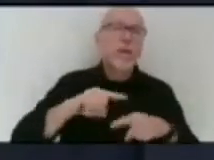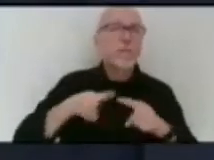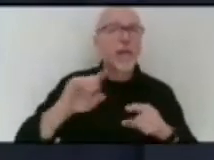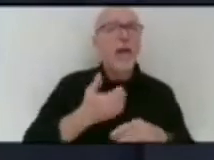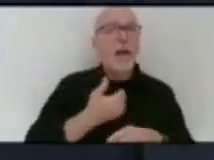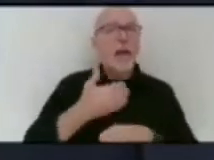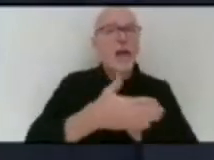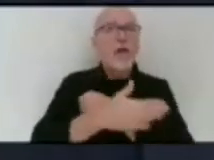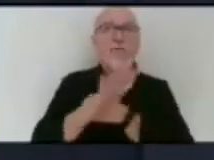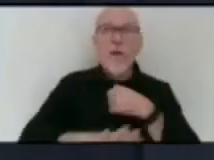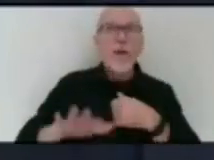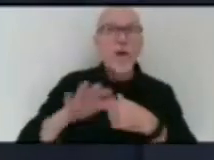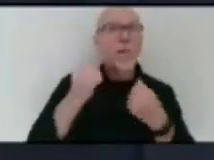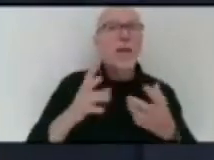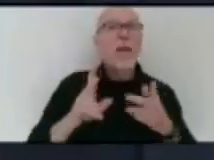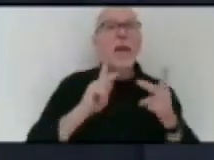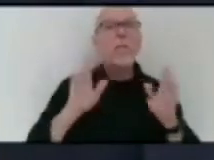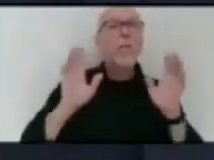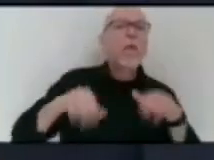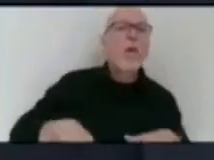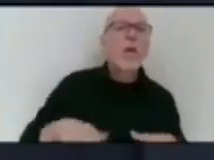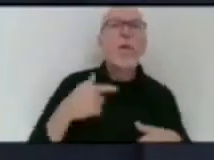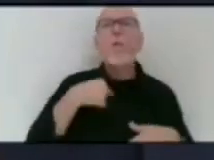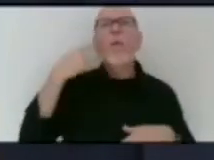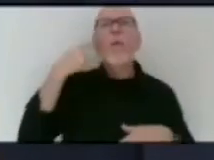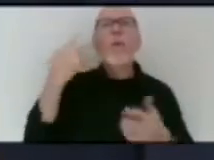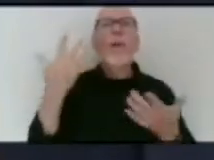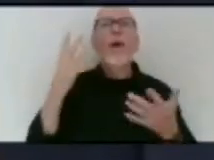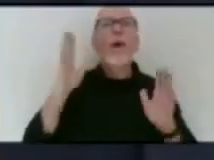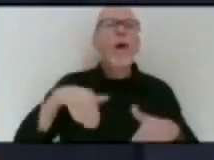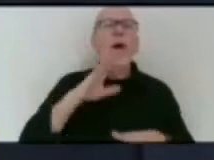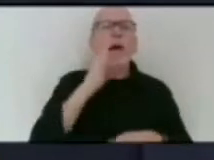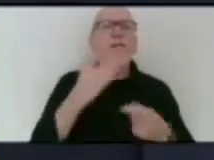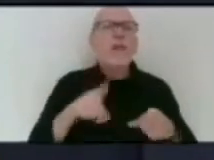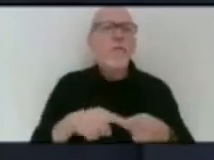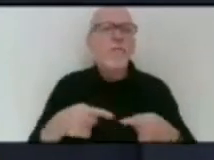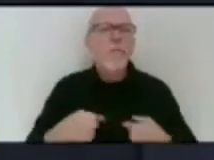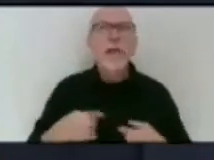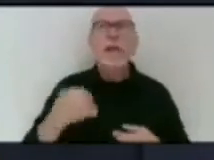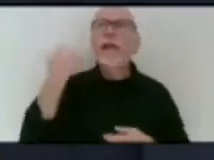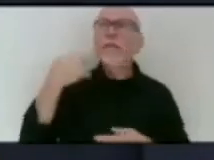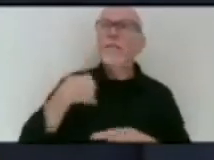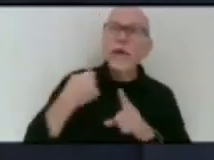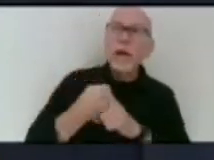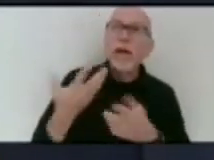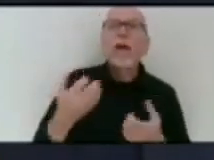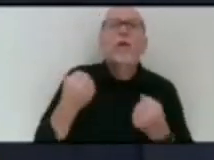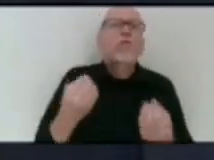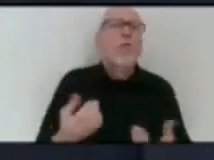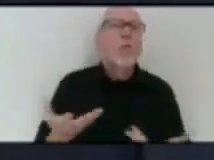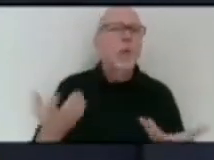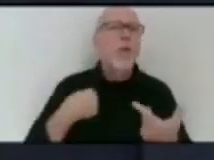down and either assumed we won't get it. Or if we do, so be it. We'll get through it without any